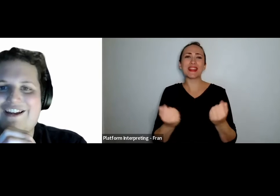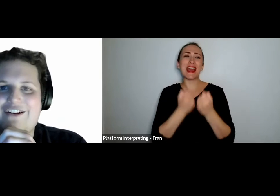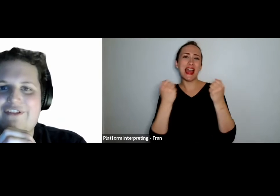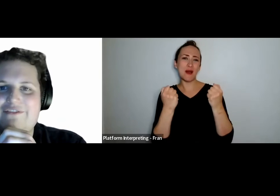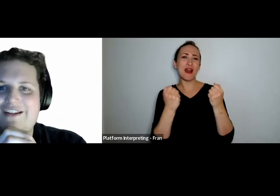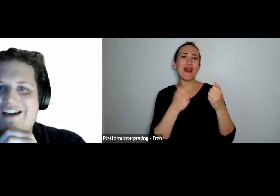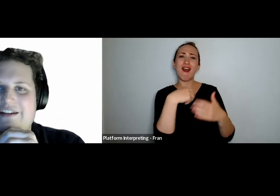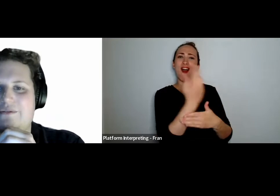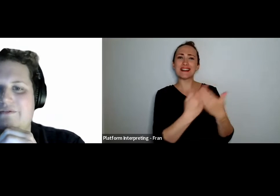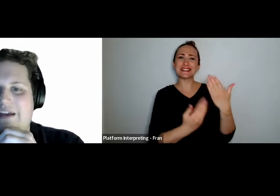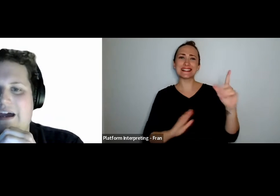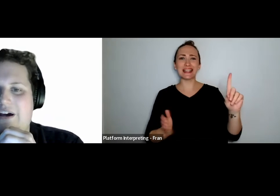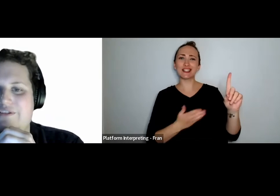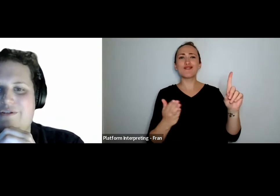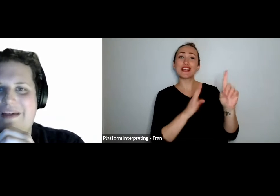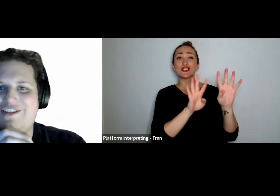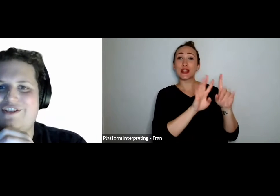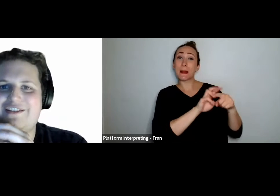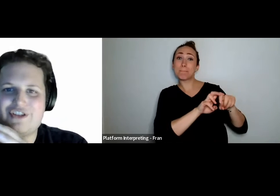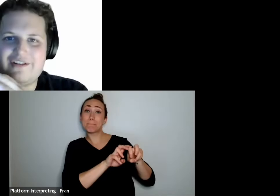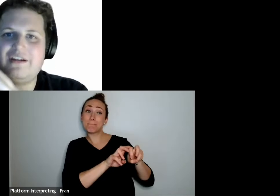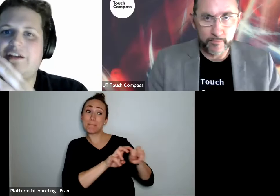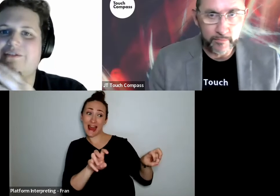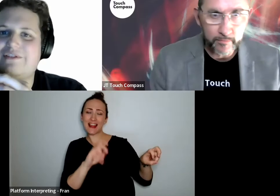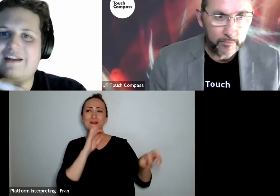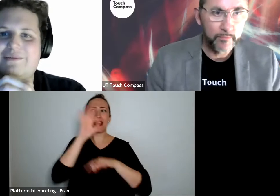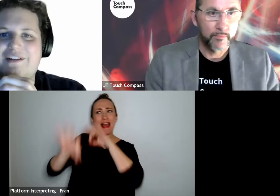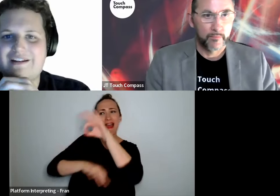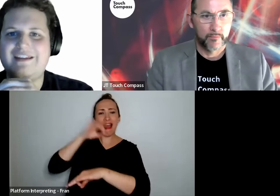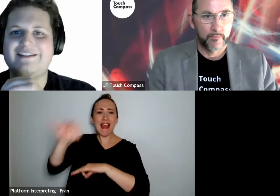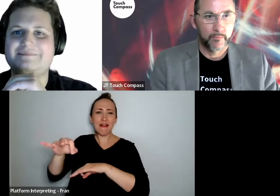to kick off the evening I'd like to invite our General Manager Jon to start us with a karakia.